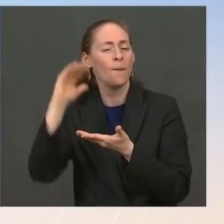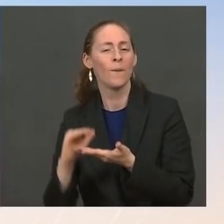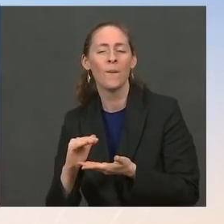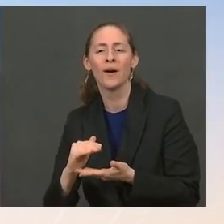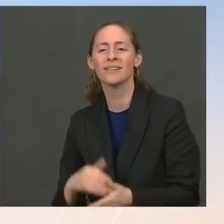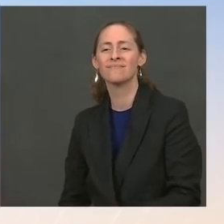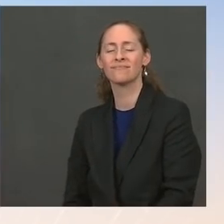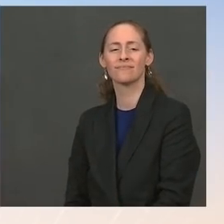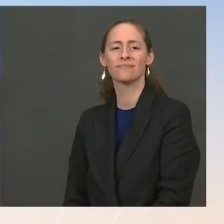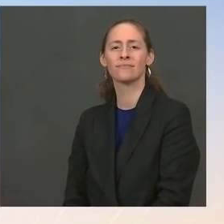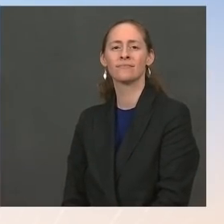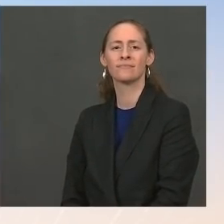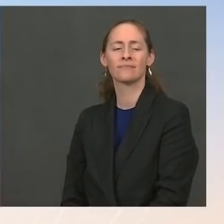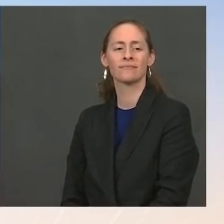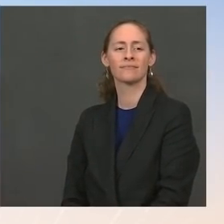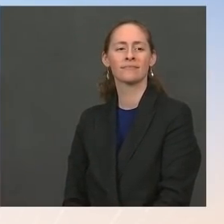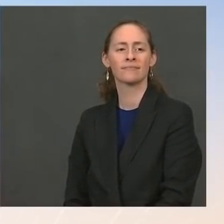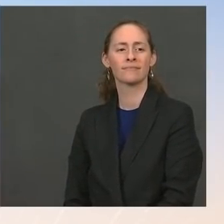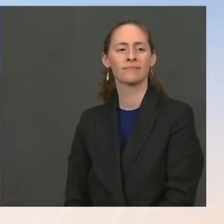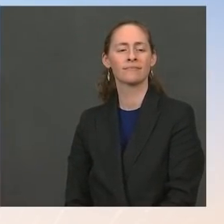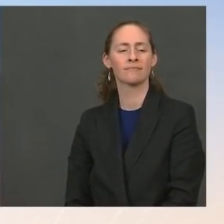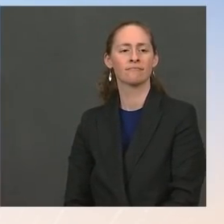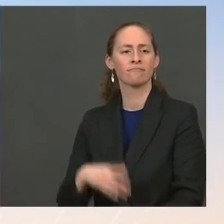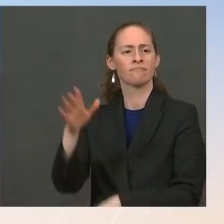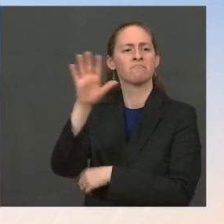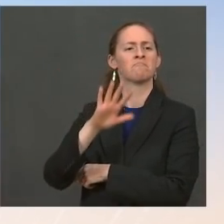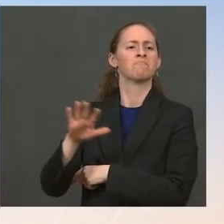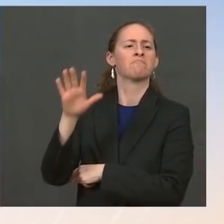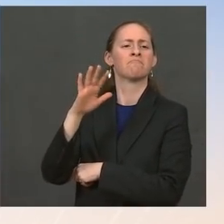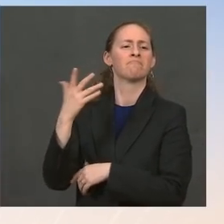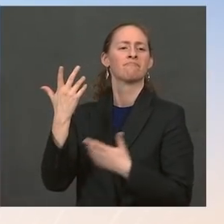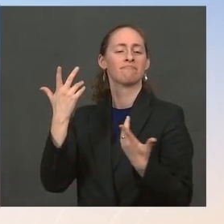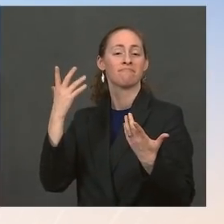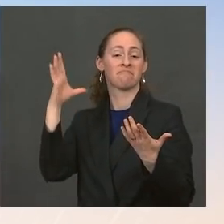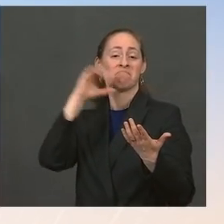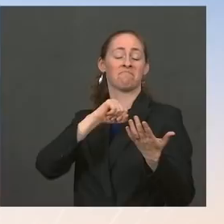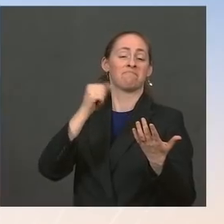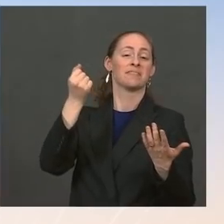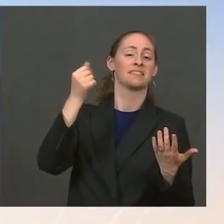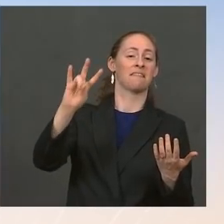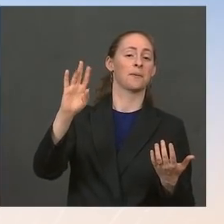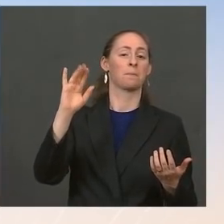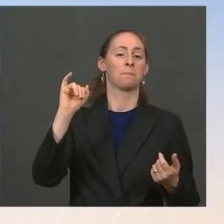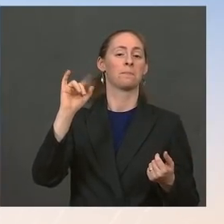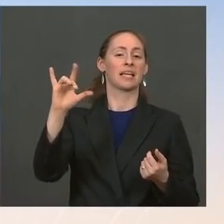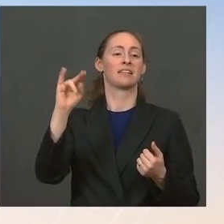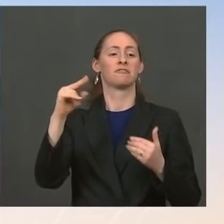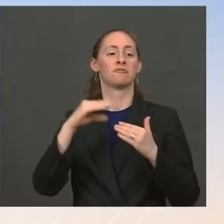Seventeen billion dollars, or whatever, a year is a drop in the bucket compared to the natural deficits